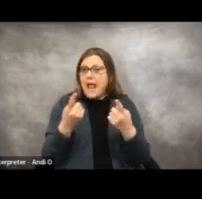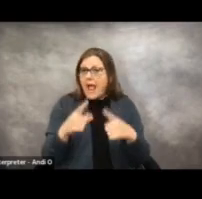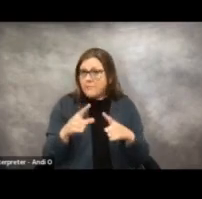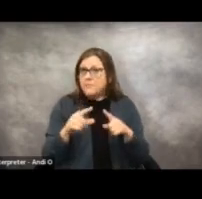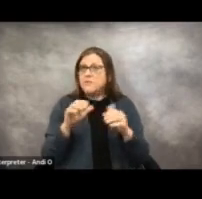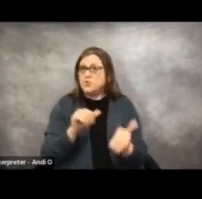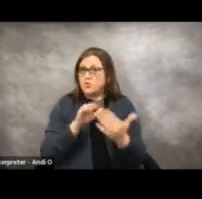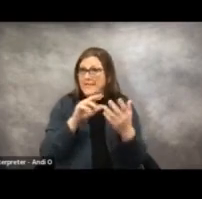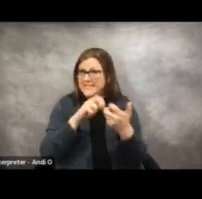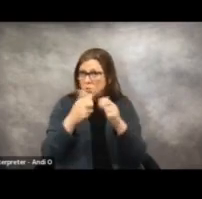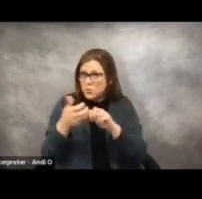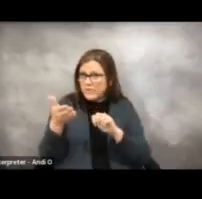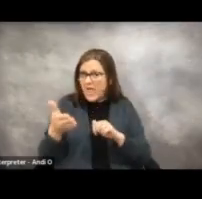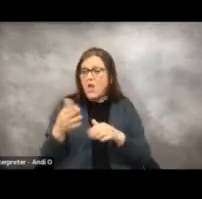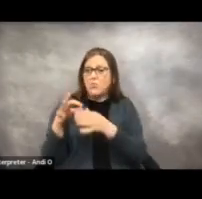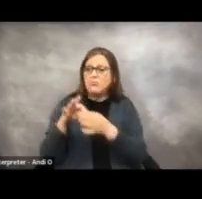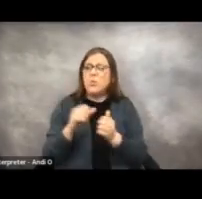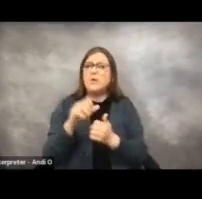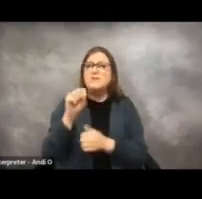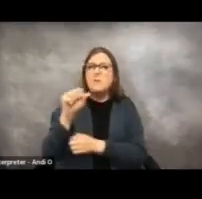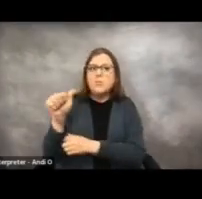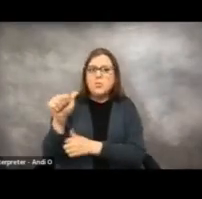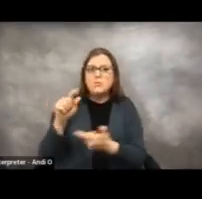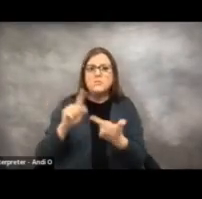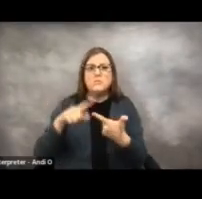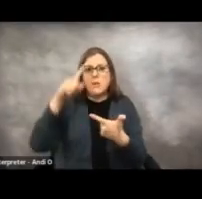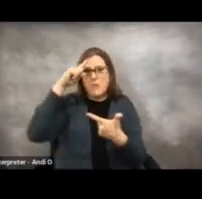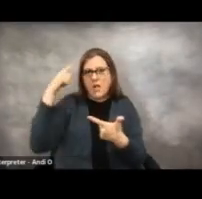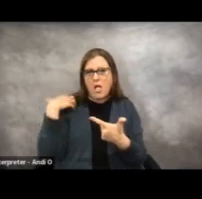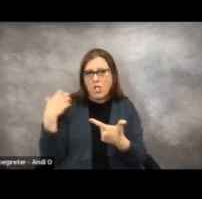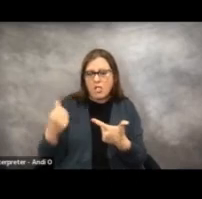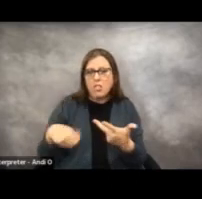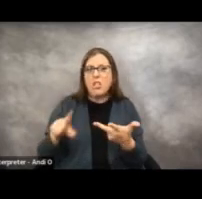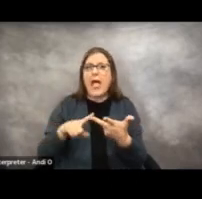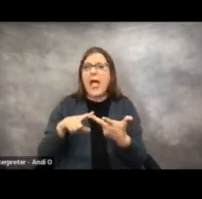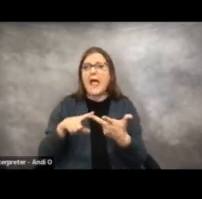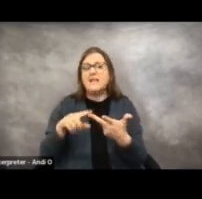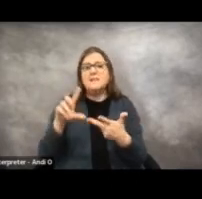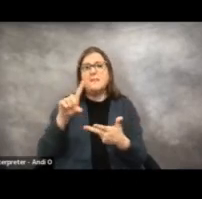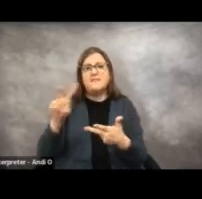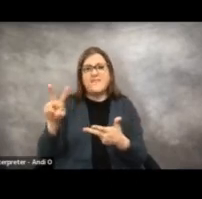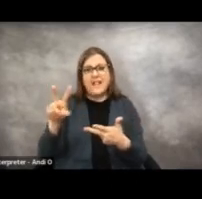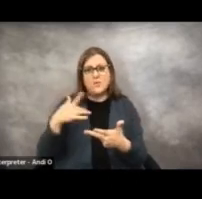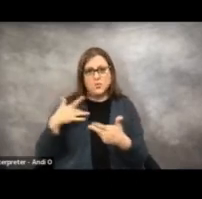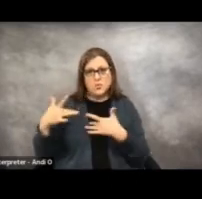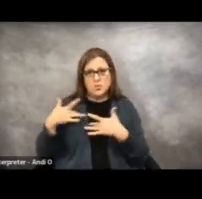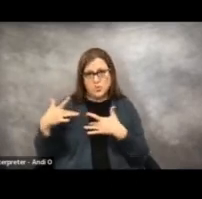to substance use mental health and intimate partner violence concerns. And we know brain